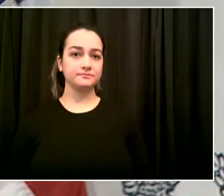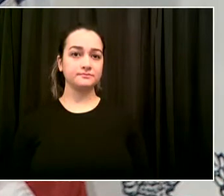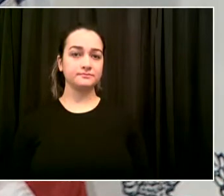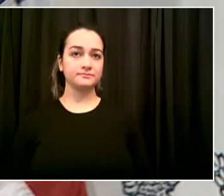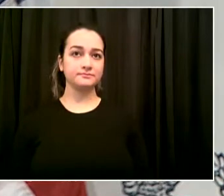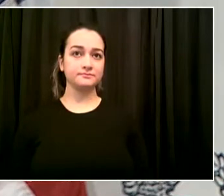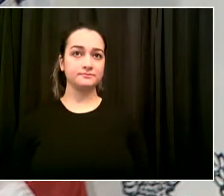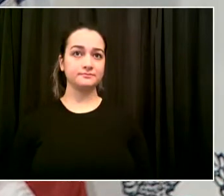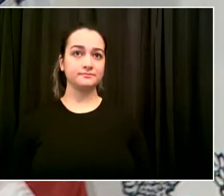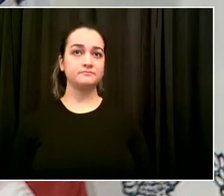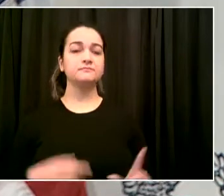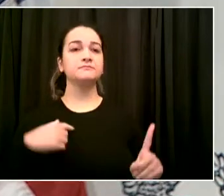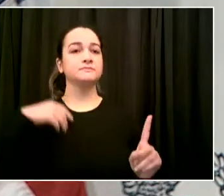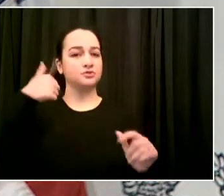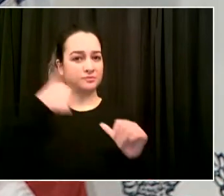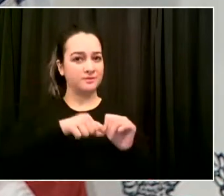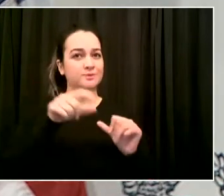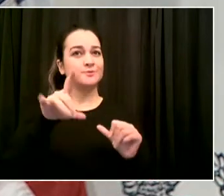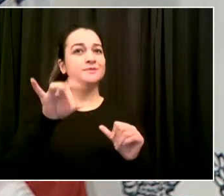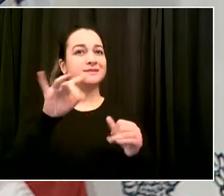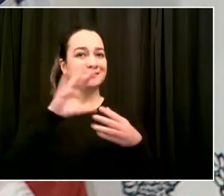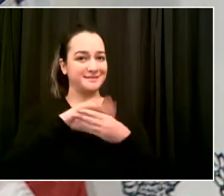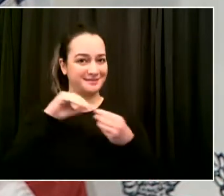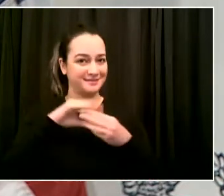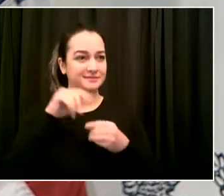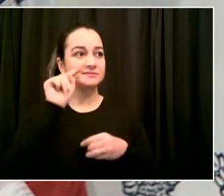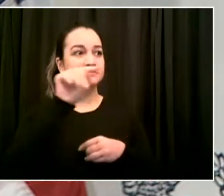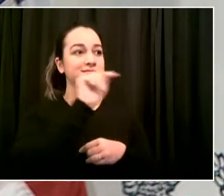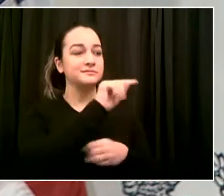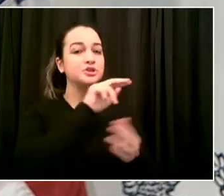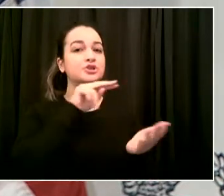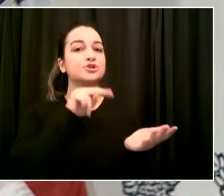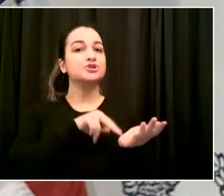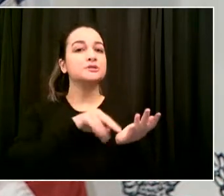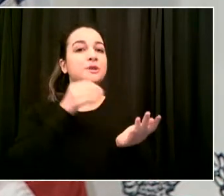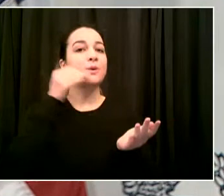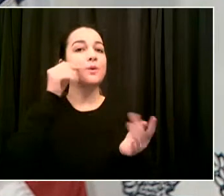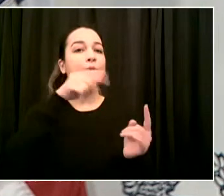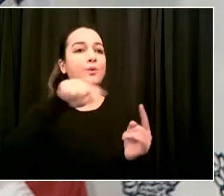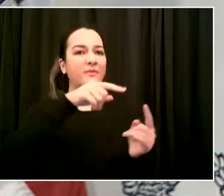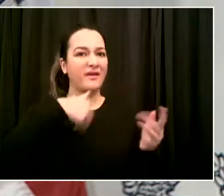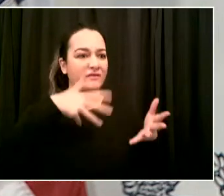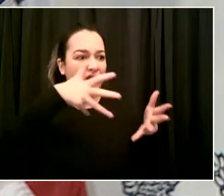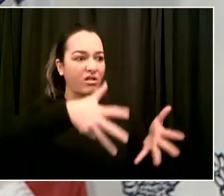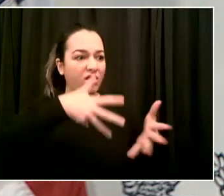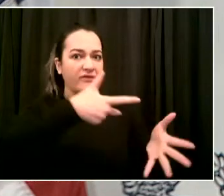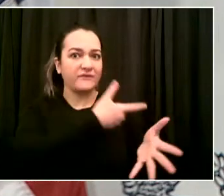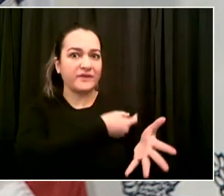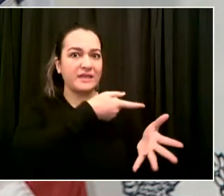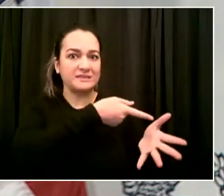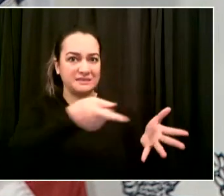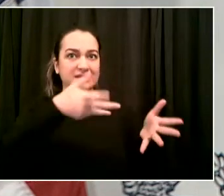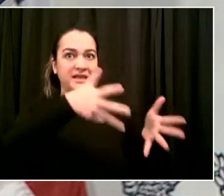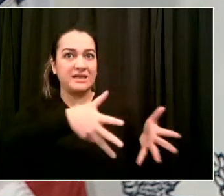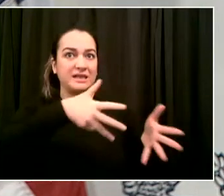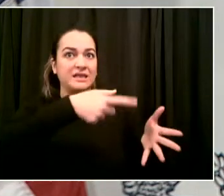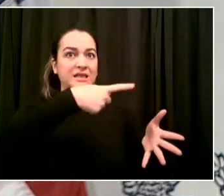I'D LIKE MEDICAL EXEXERPTS TO WEIGH IN ON THIS. SEPARATE AND APART FROM THE EXTRA DOSES YOU HAVE IDENTIFIED WITH H THE STATE ALLOTMENT AND NURSING HOMES,